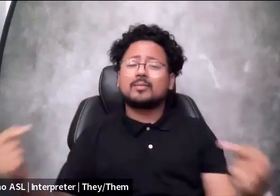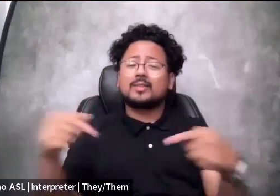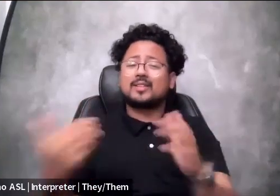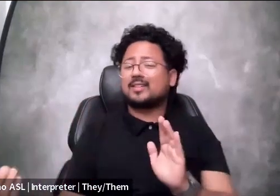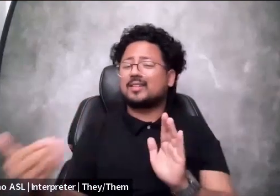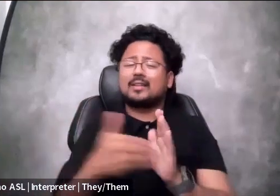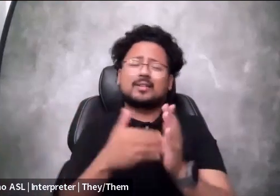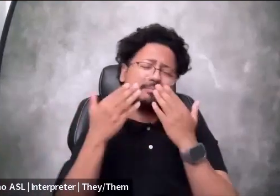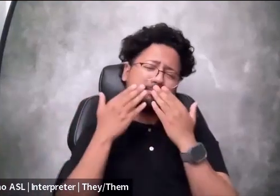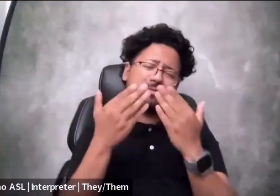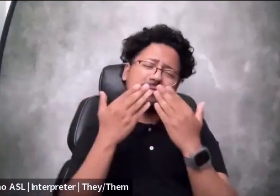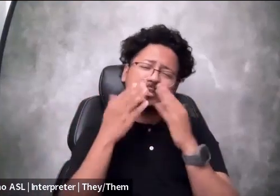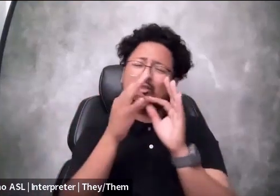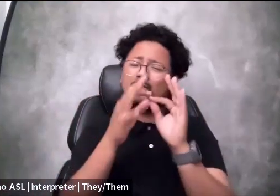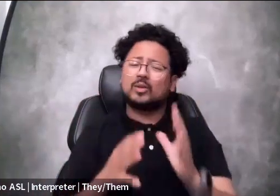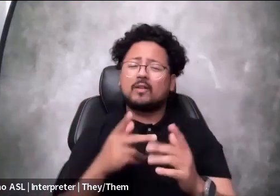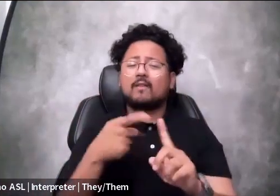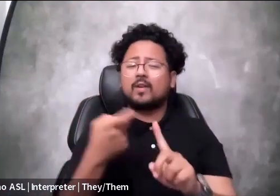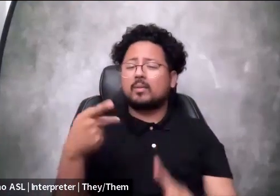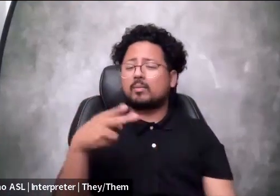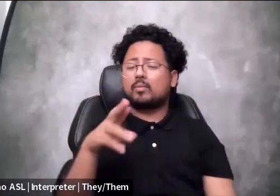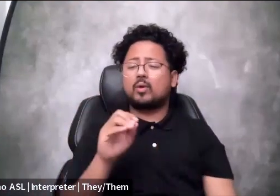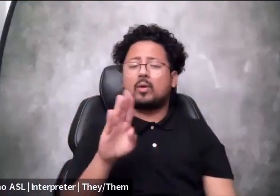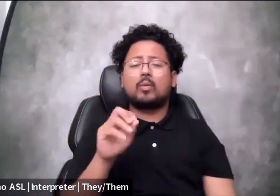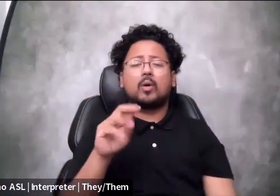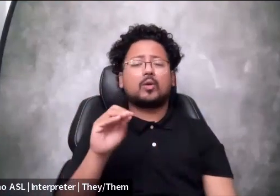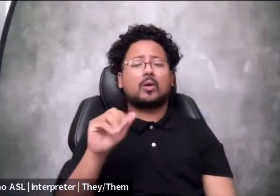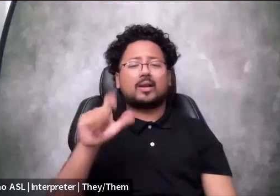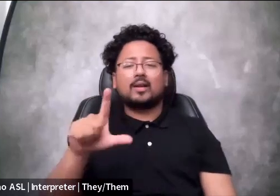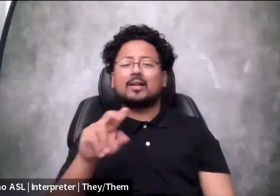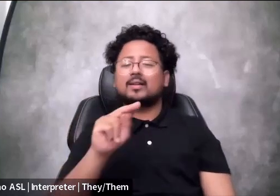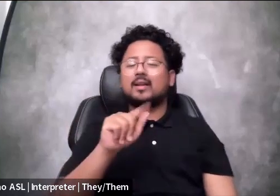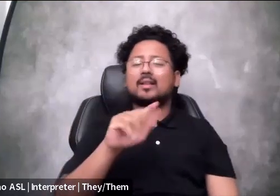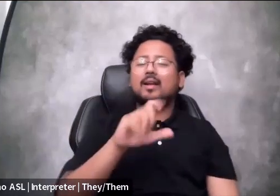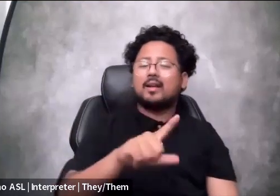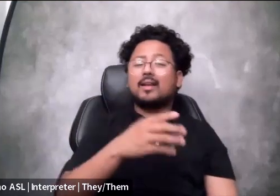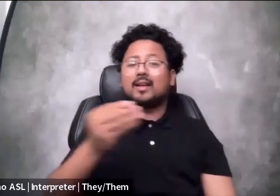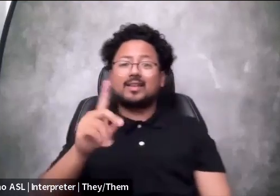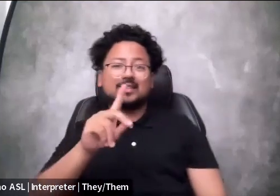thank you to our interpreters from Pro Bono ASL today. We had Natanael and Dee with us.